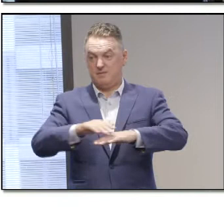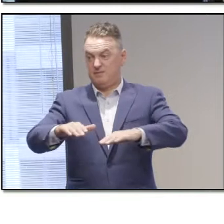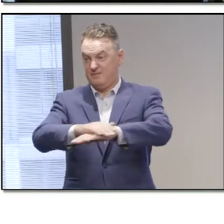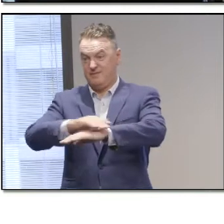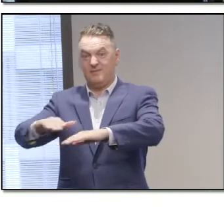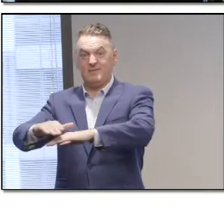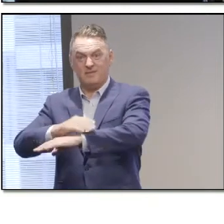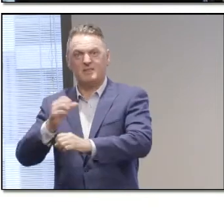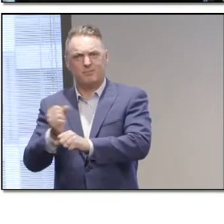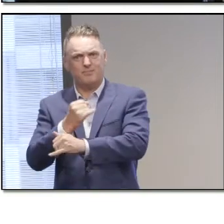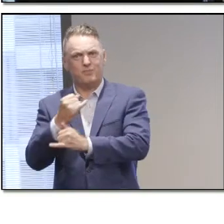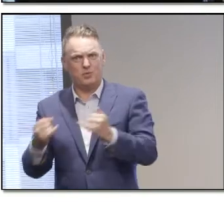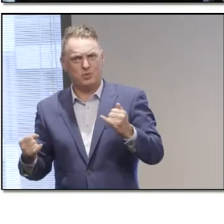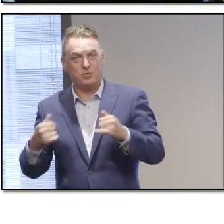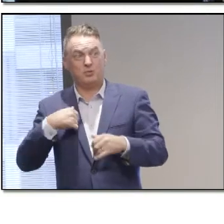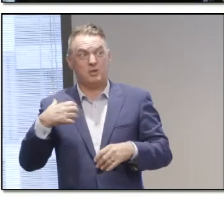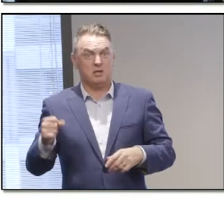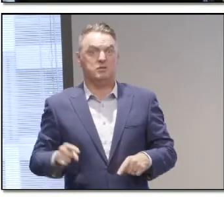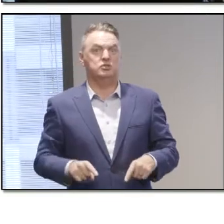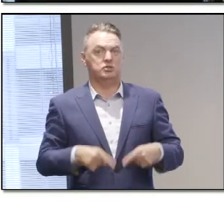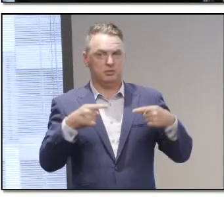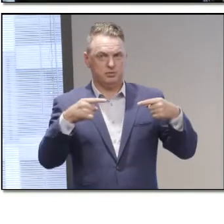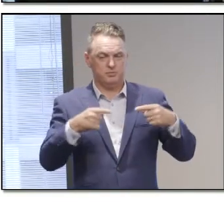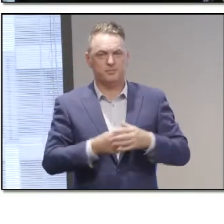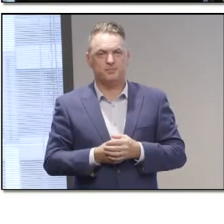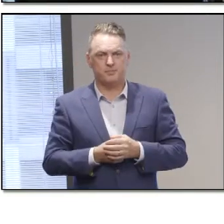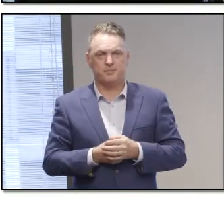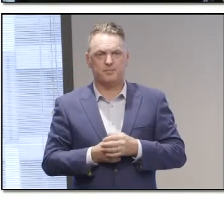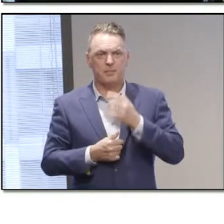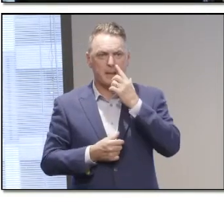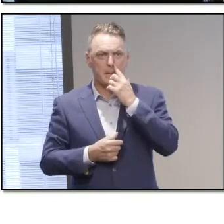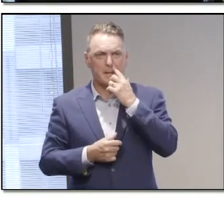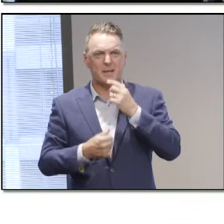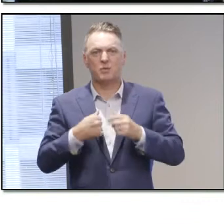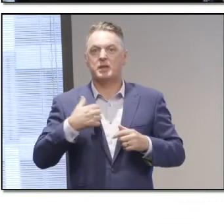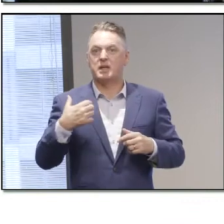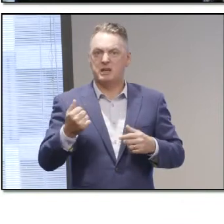so we really have some challenges. We have increasing waste. We've got increasing chemicals